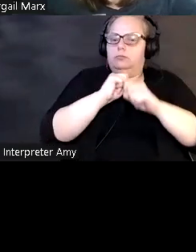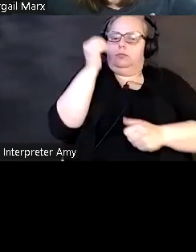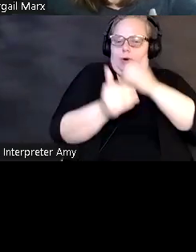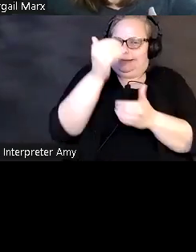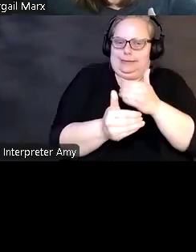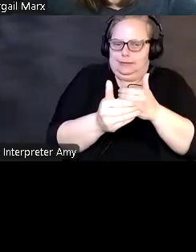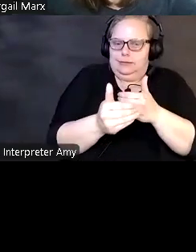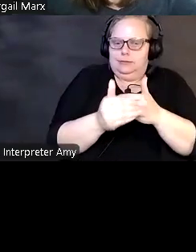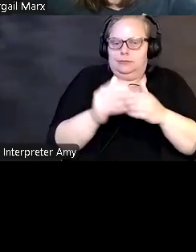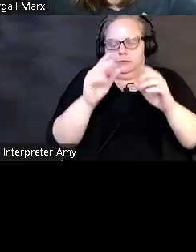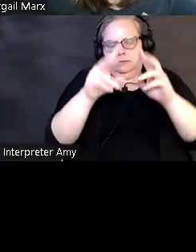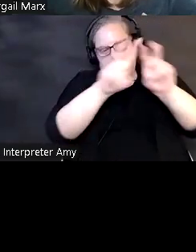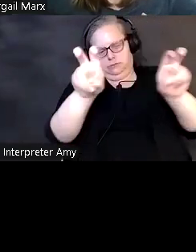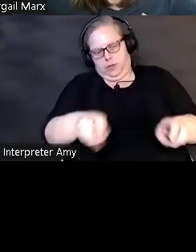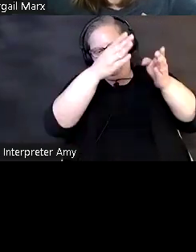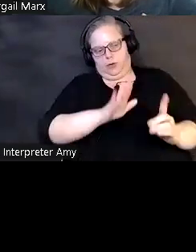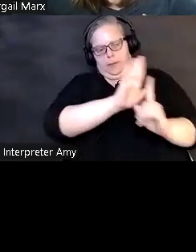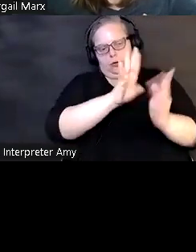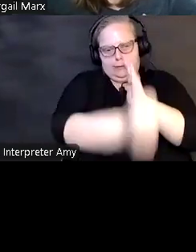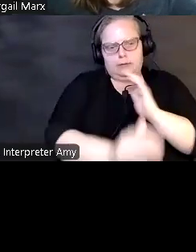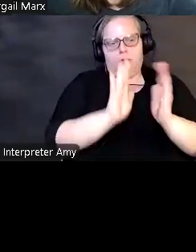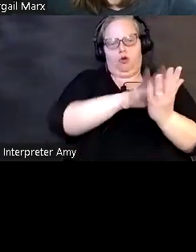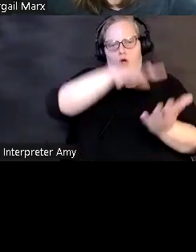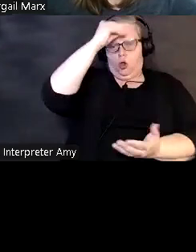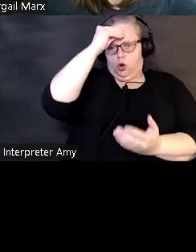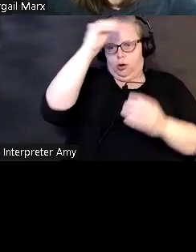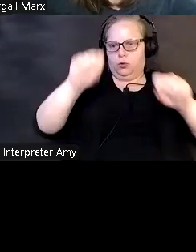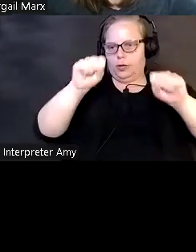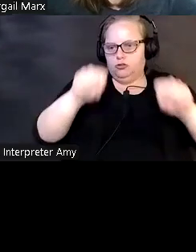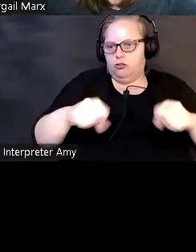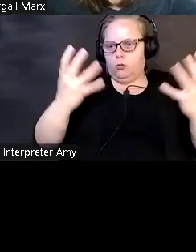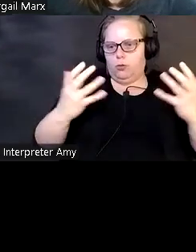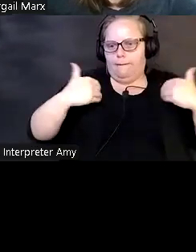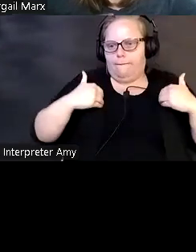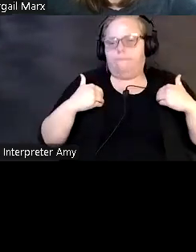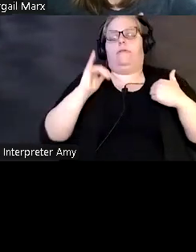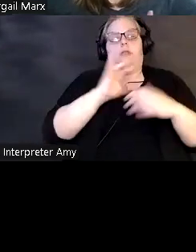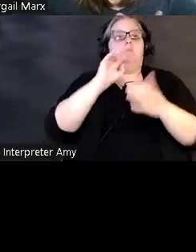individual skills and their learning potential. And that can include looking through their chart